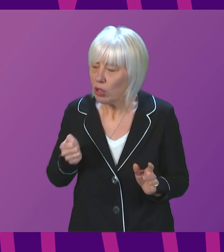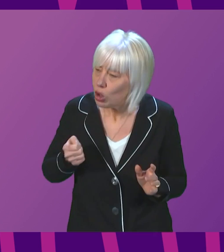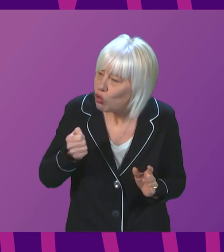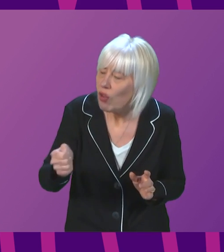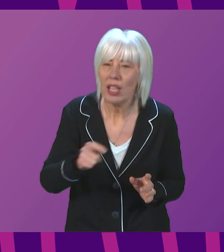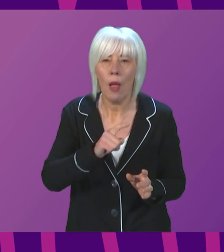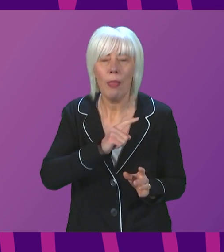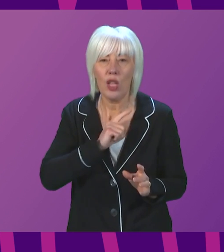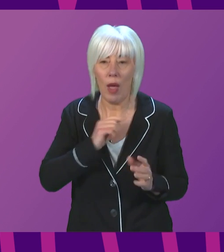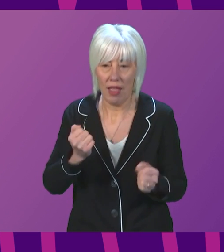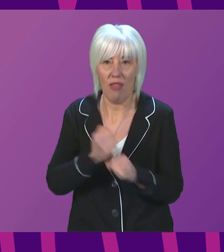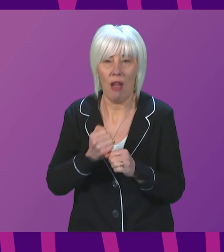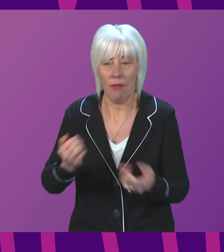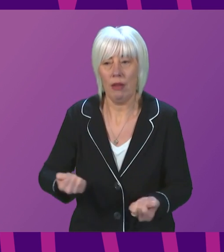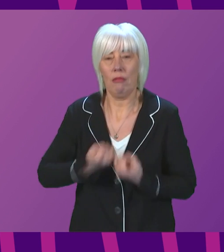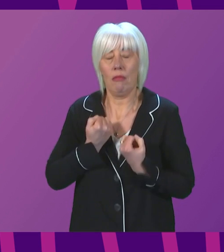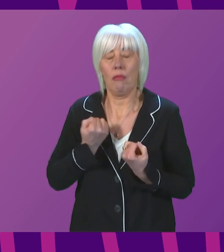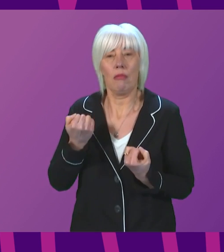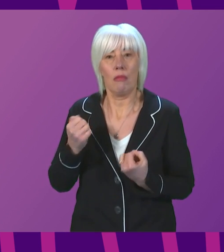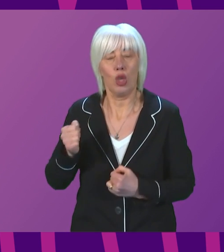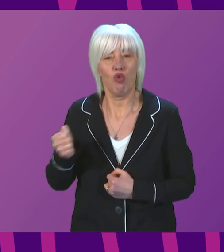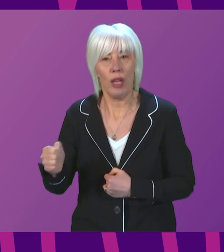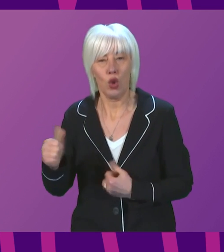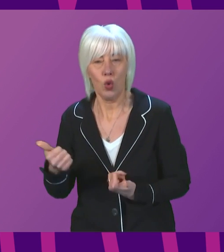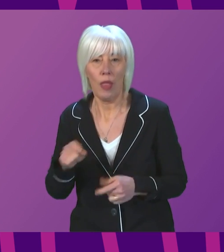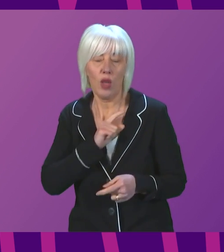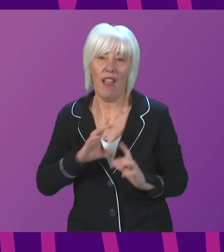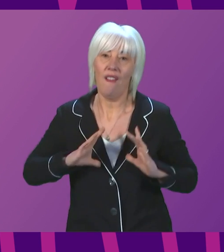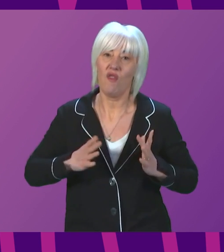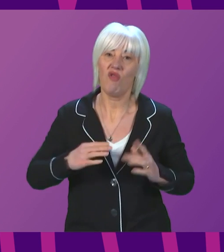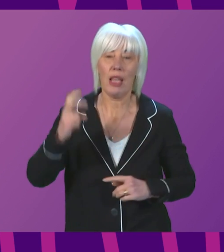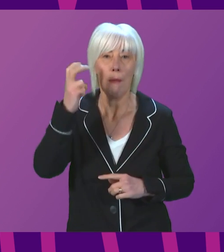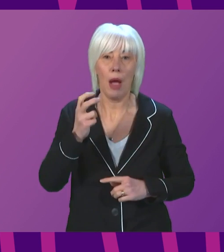is a good thing and why free bus travel for under-22s, which has been introduced by this